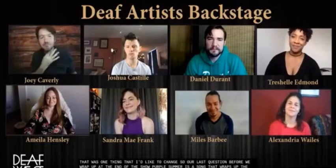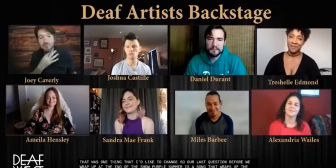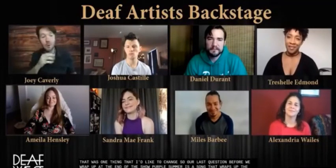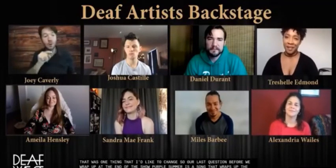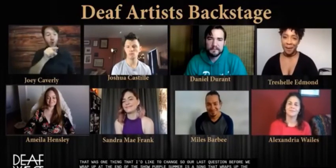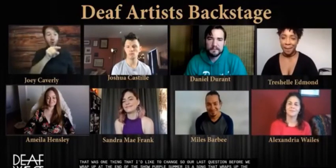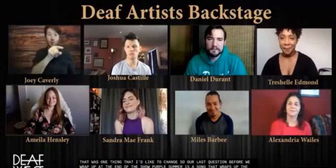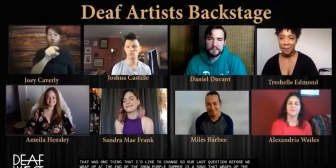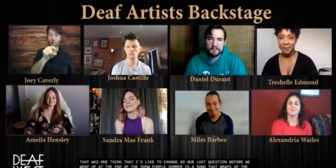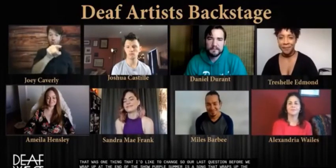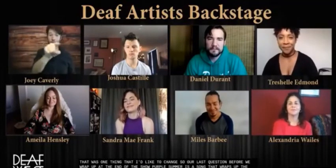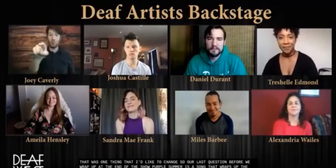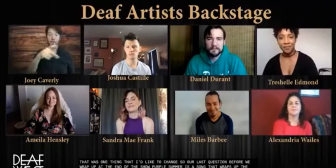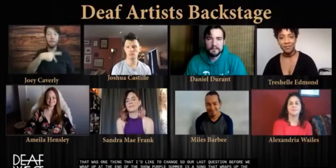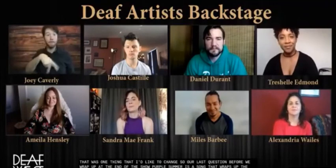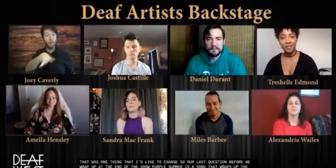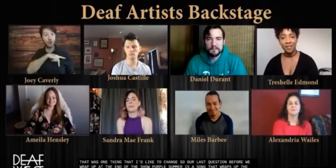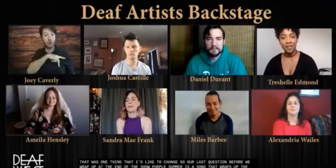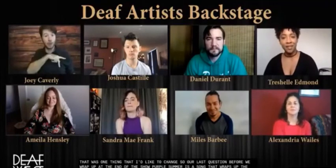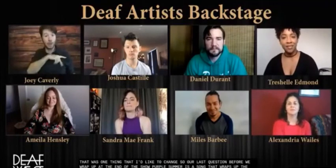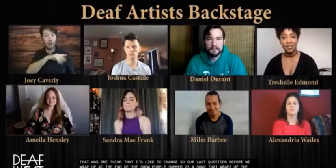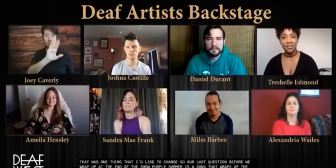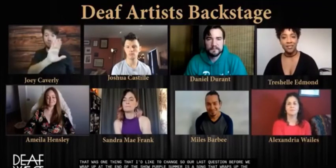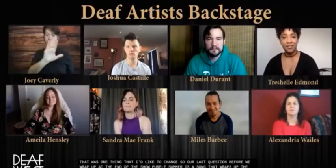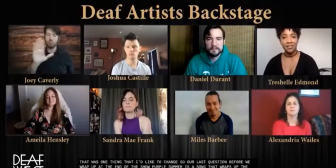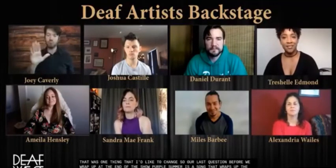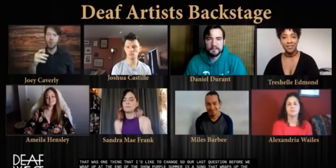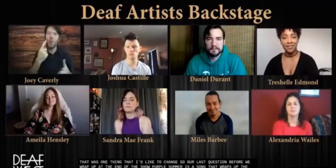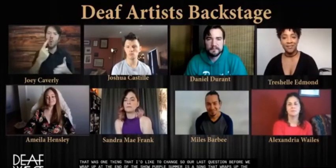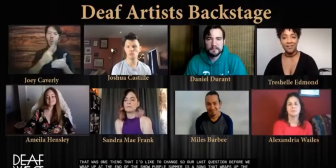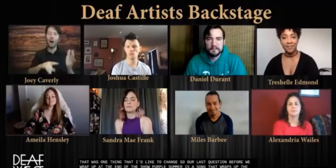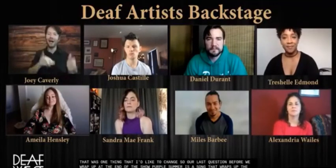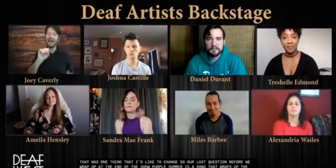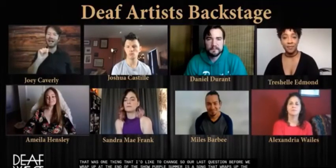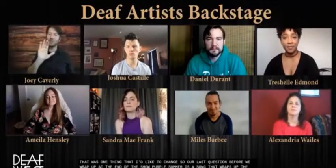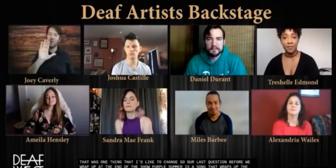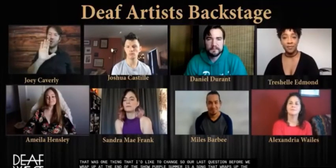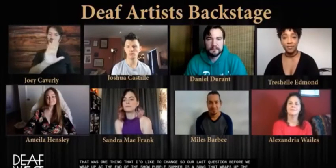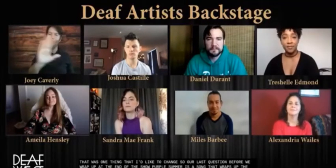How do these people's stories and for you personally?